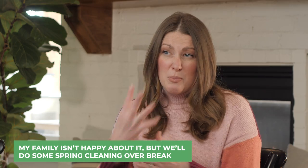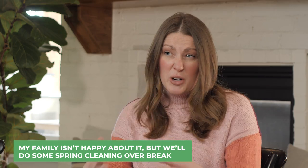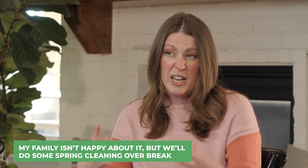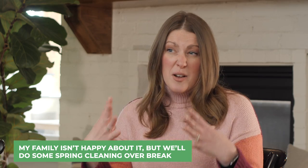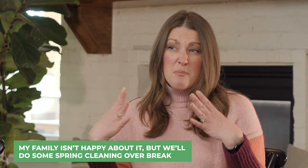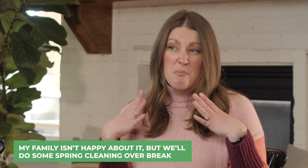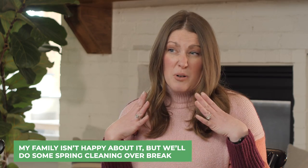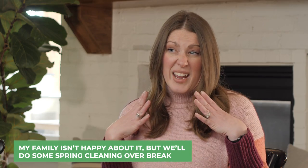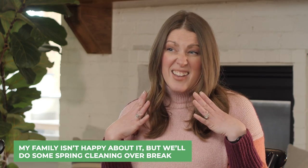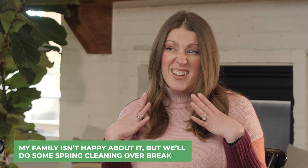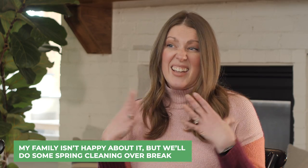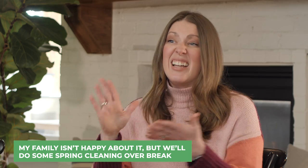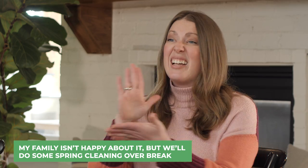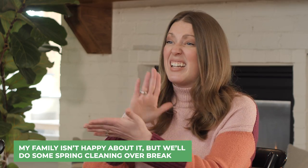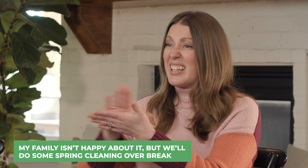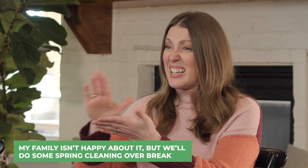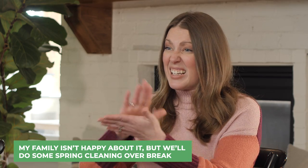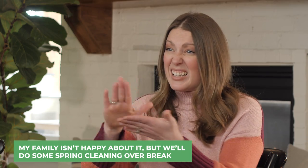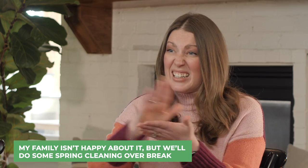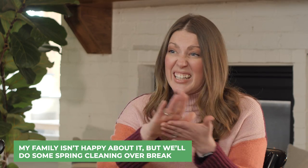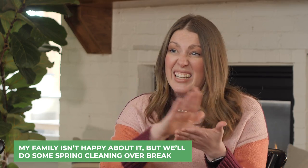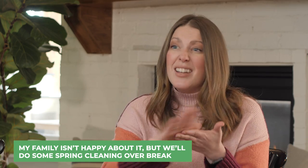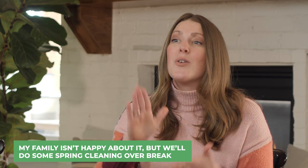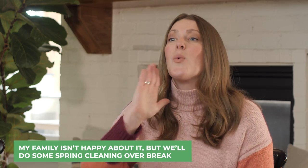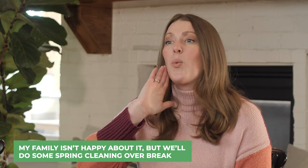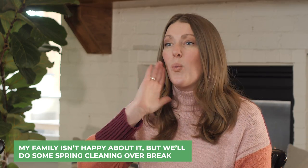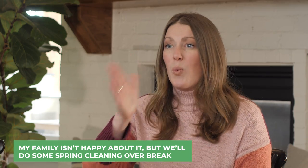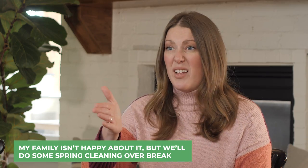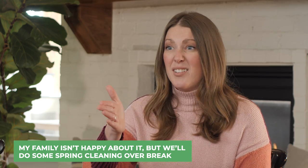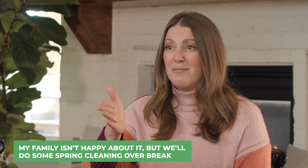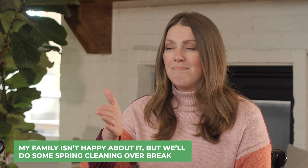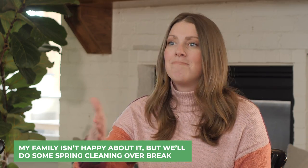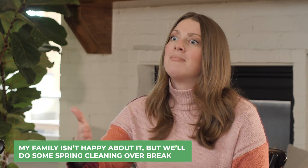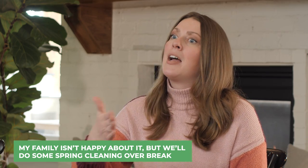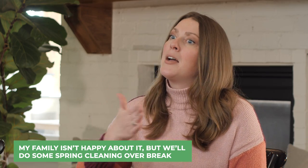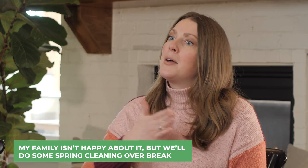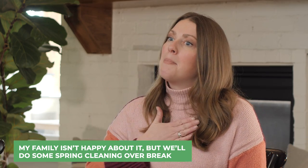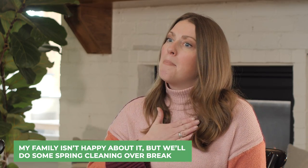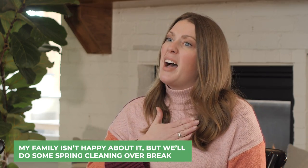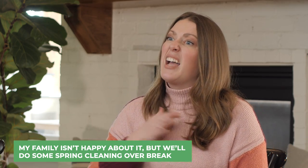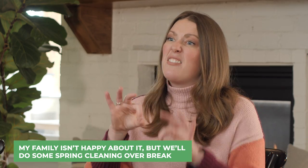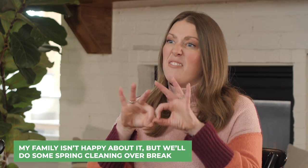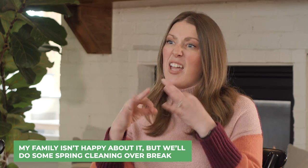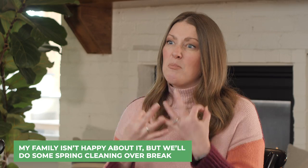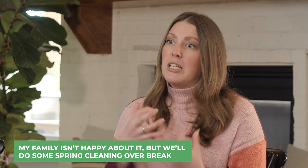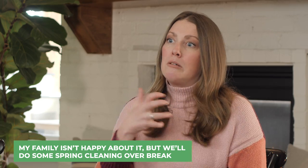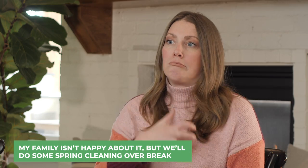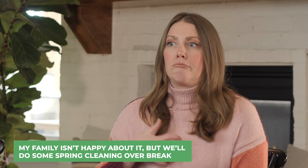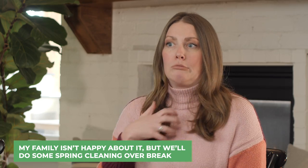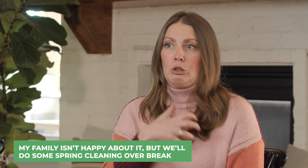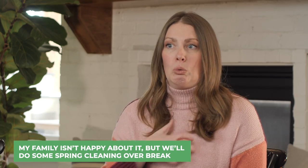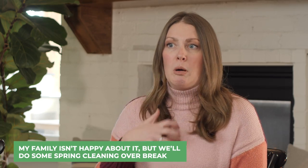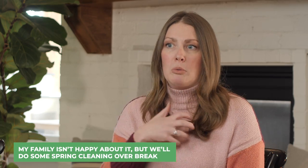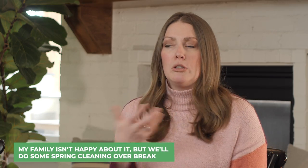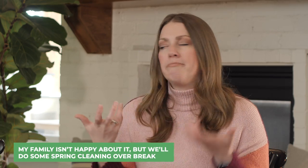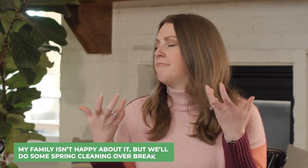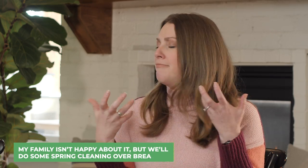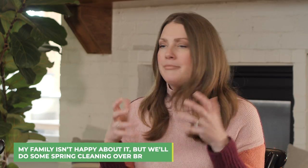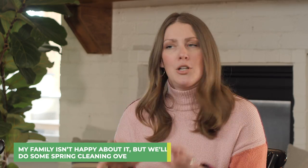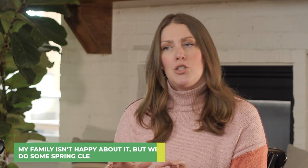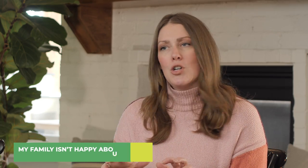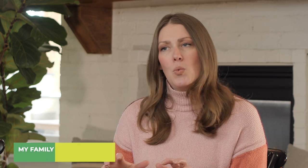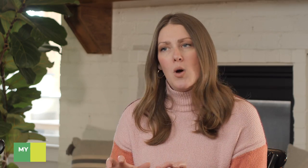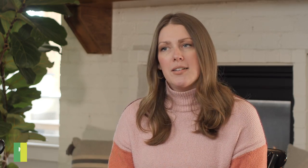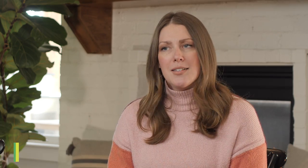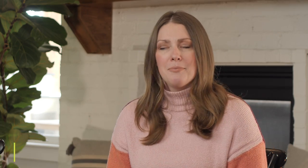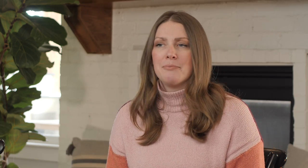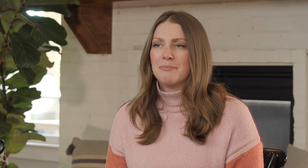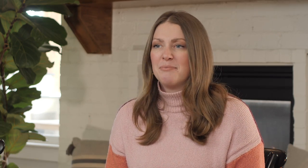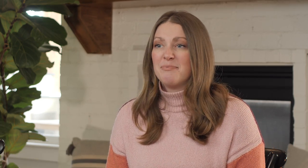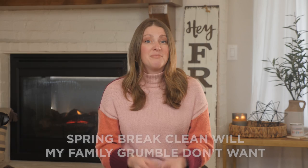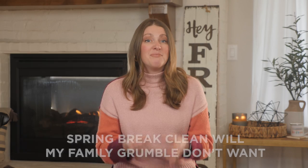Spring break clean will, my family grumble don't want.